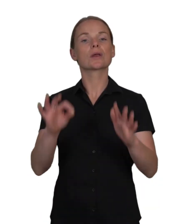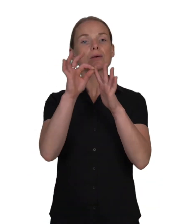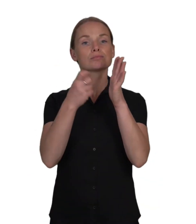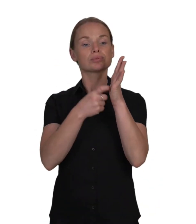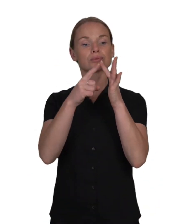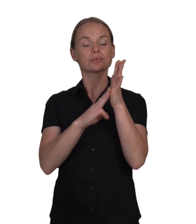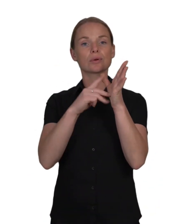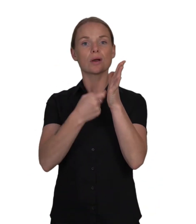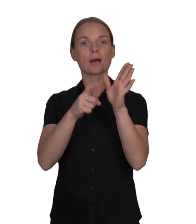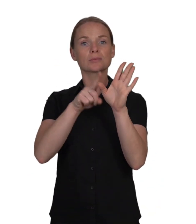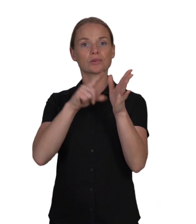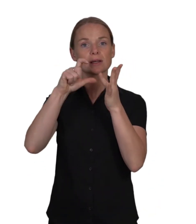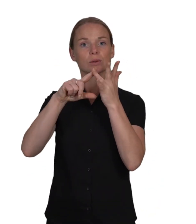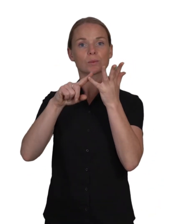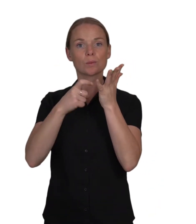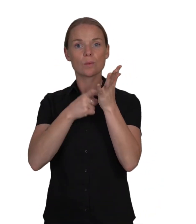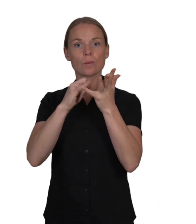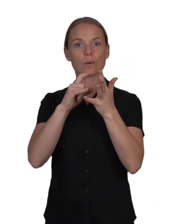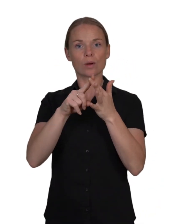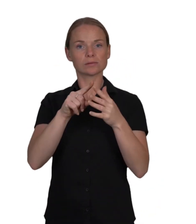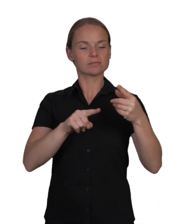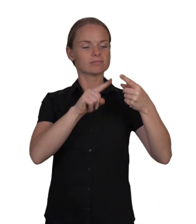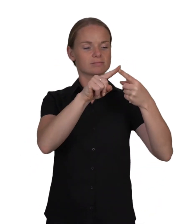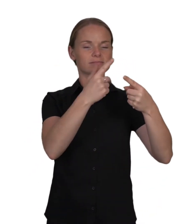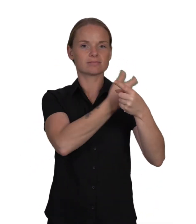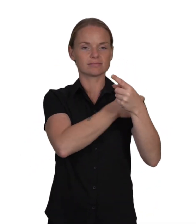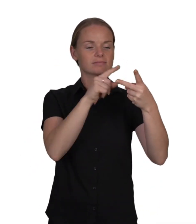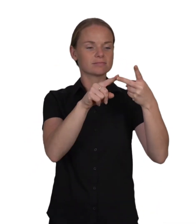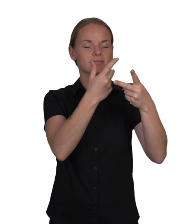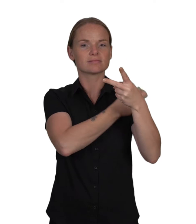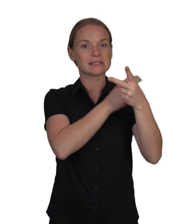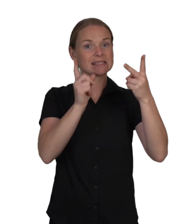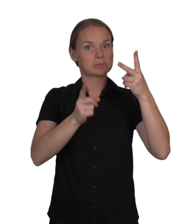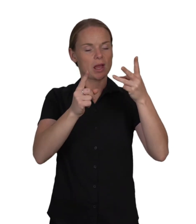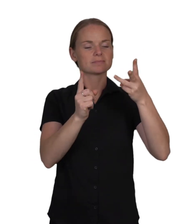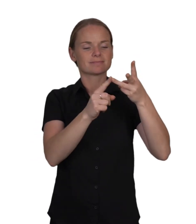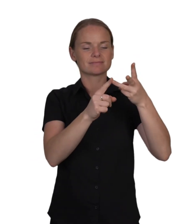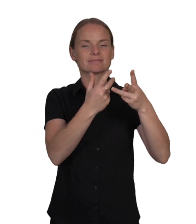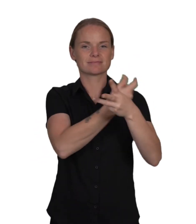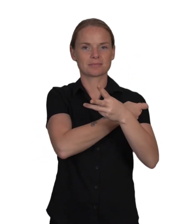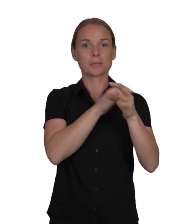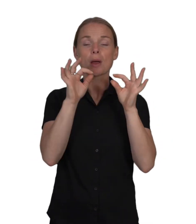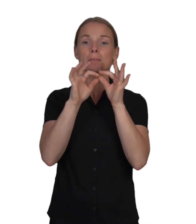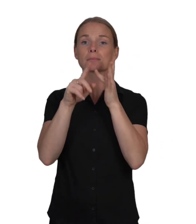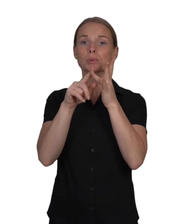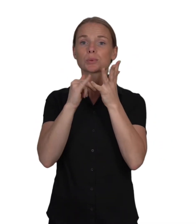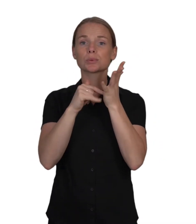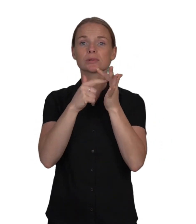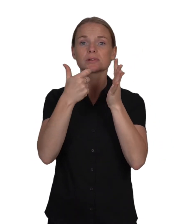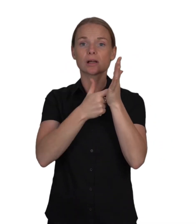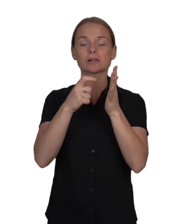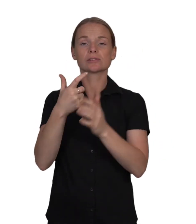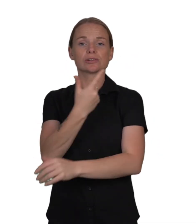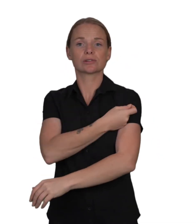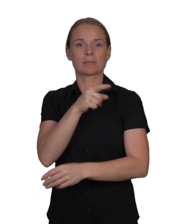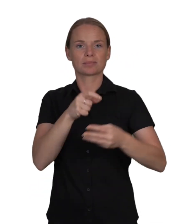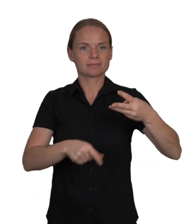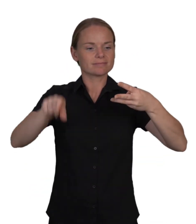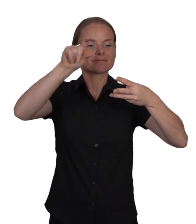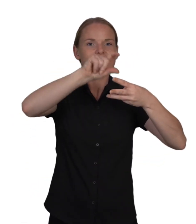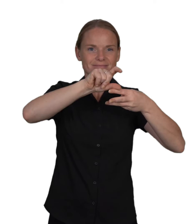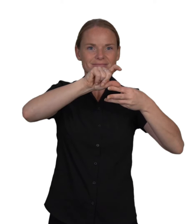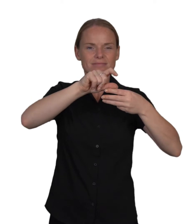A booster dose refers to an additional vaccine dose after the primary vaccine course.